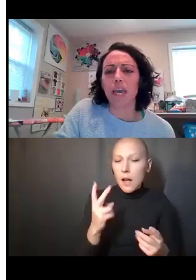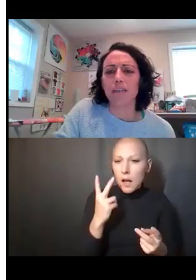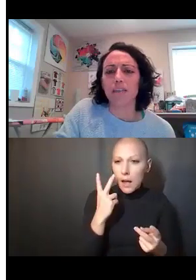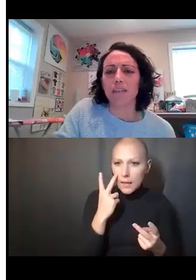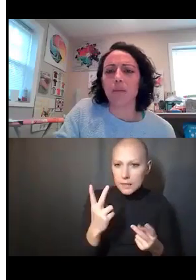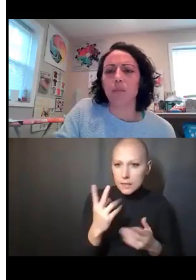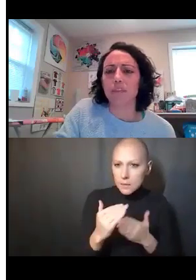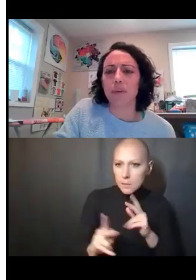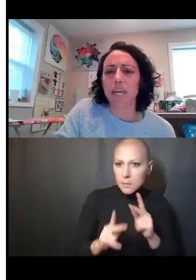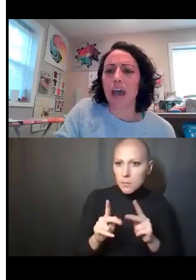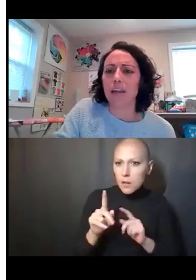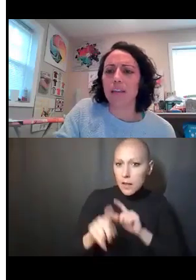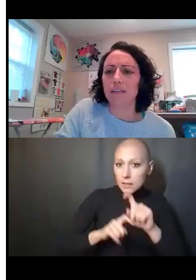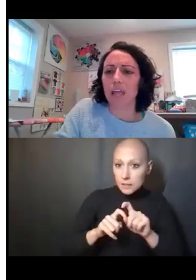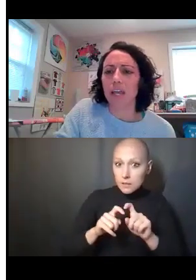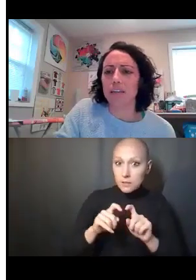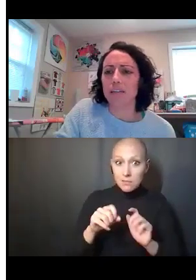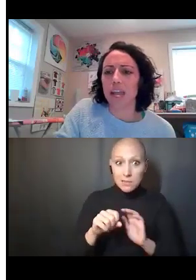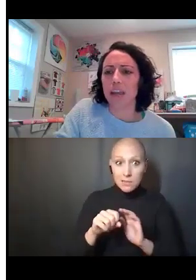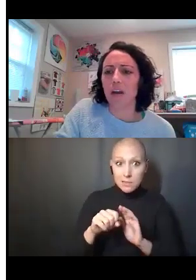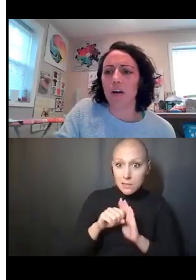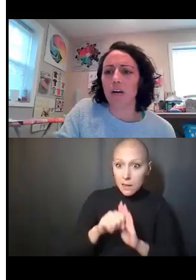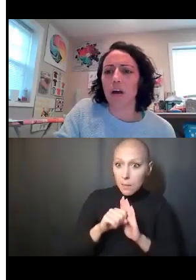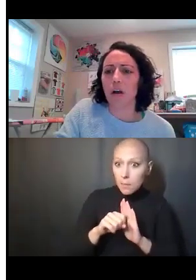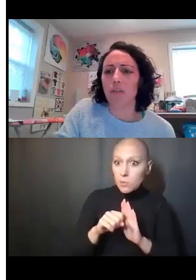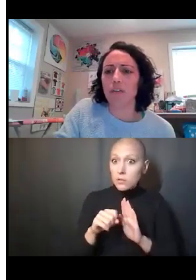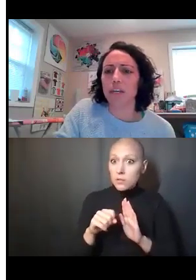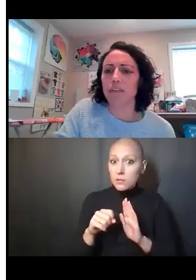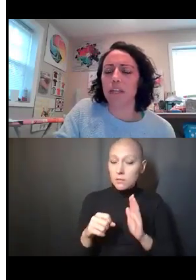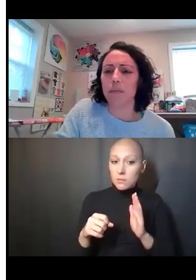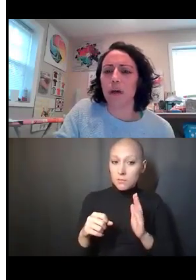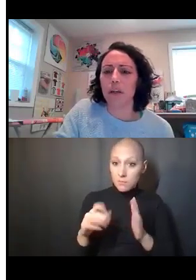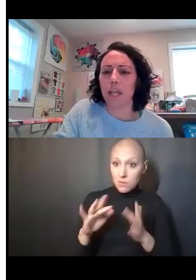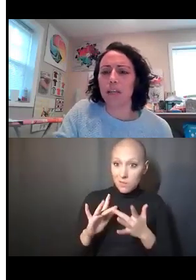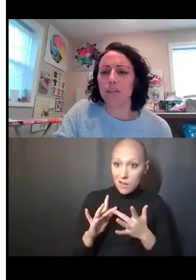Yes. The samples that we had on the slide today are already available online